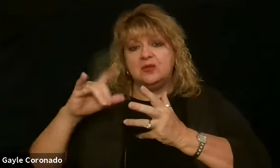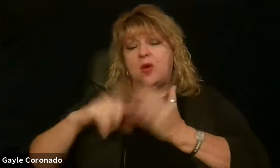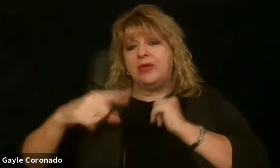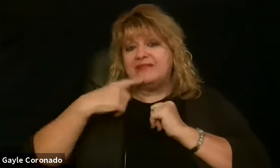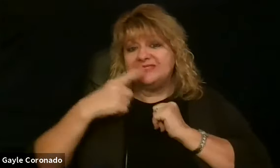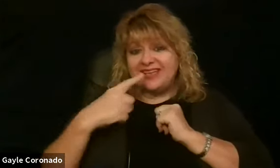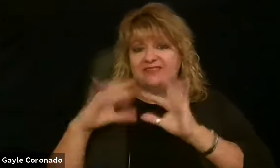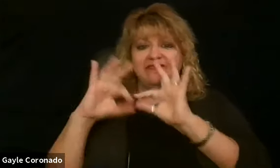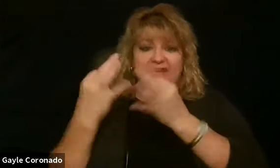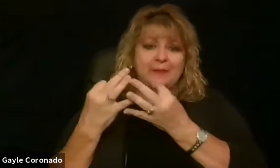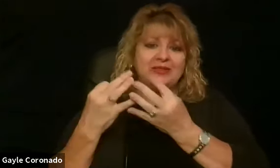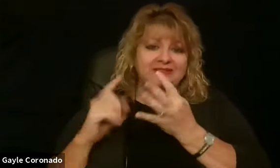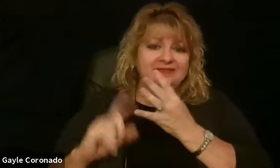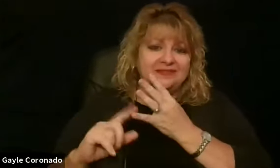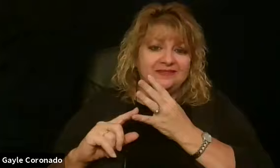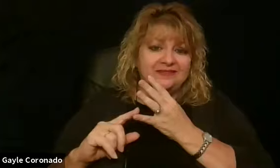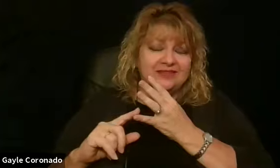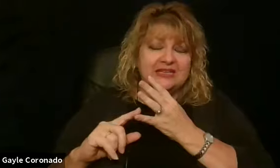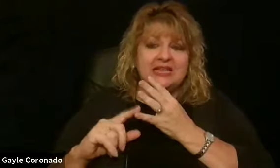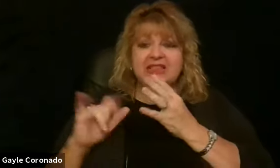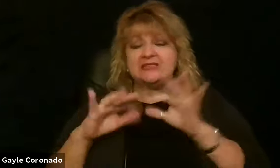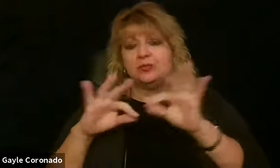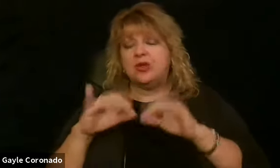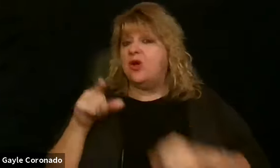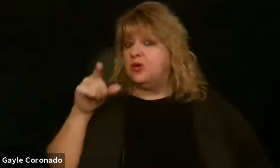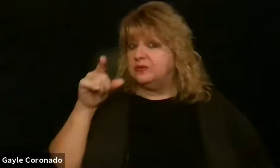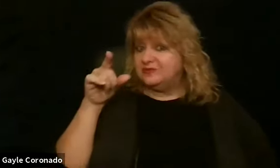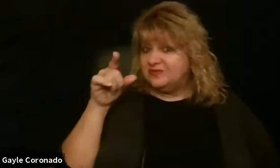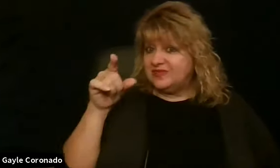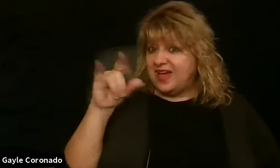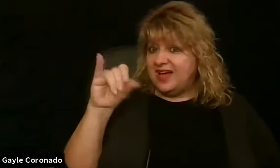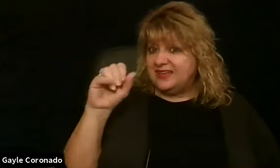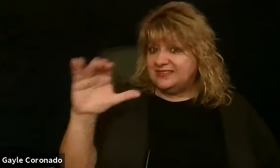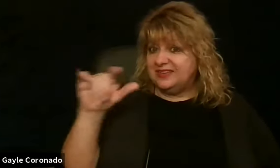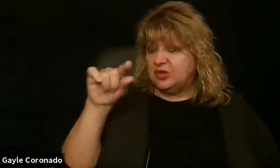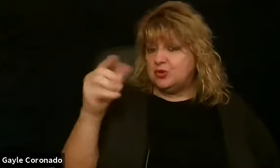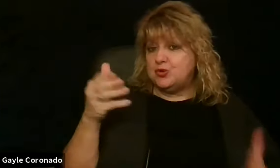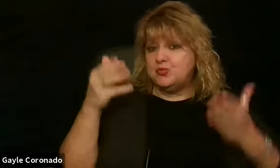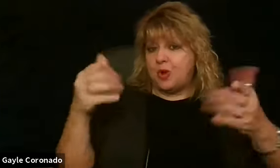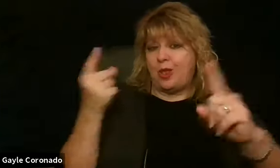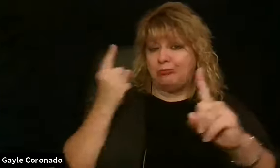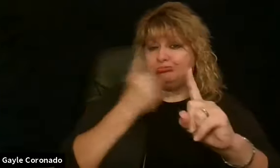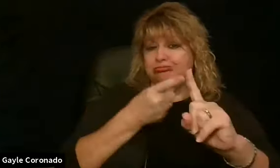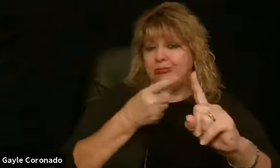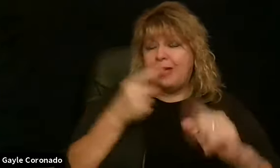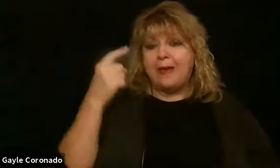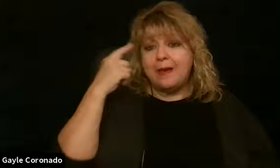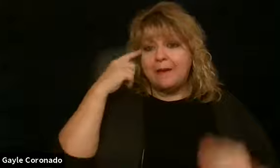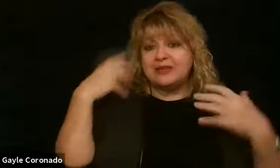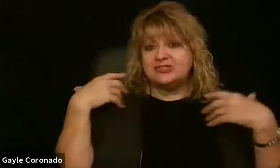Thank you, Isaac and I think you bring up a really great point about mental health, because it's such a crucial part of taking care of your overall health.